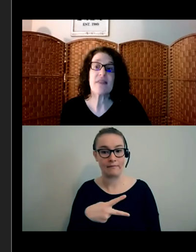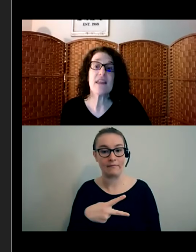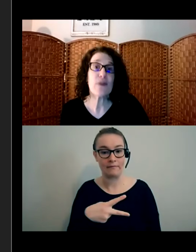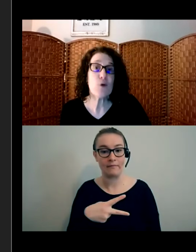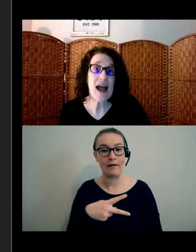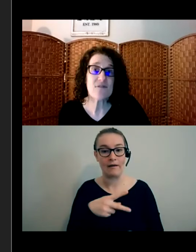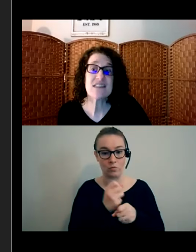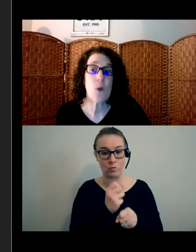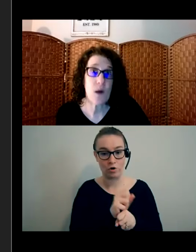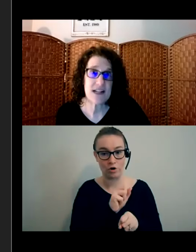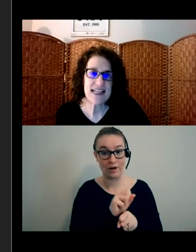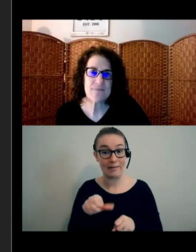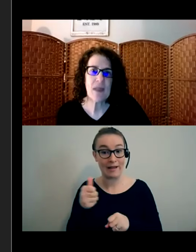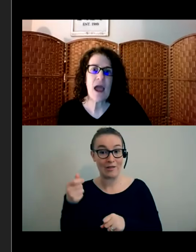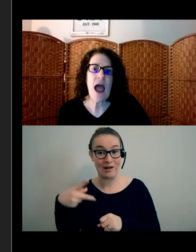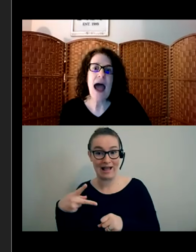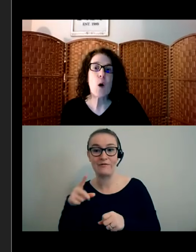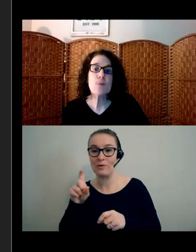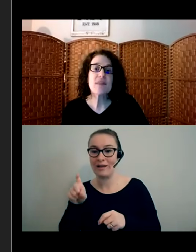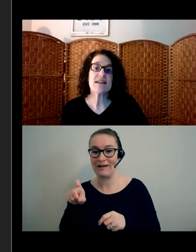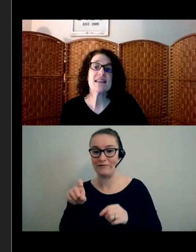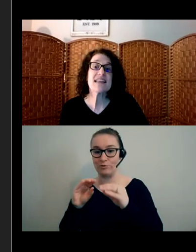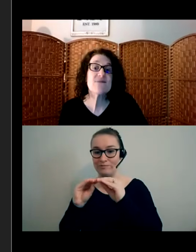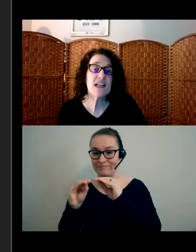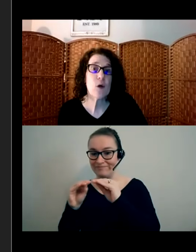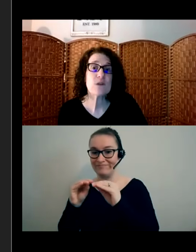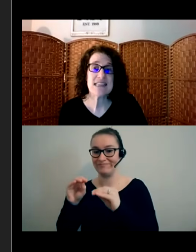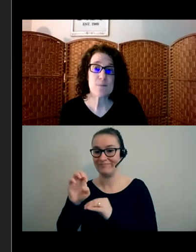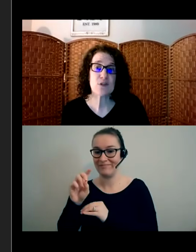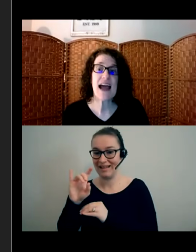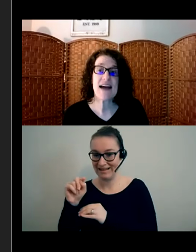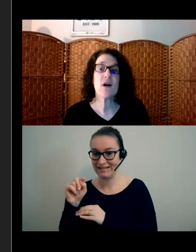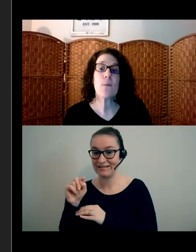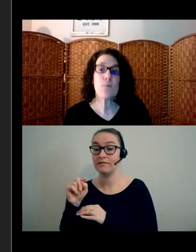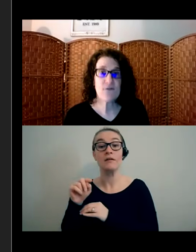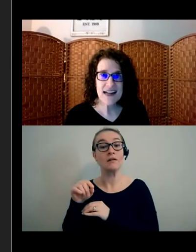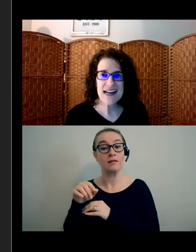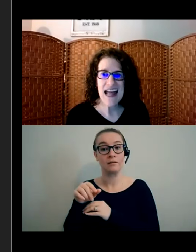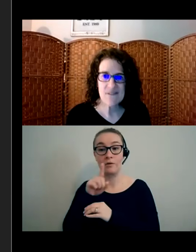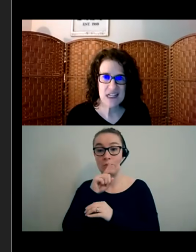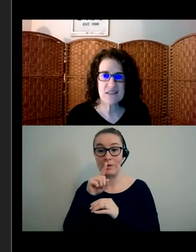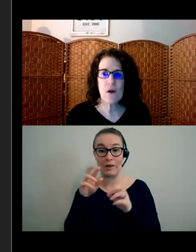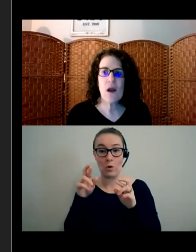The other half is quality. I hope that these video examples have provided evidence